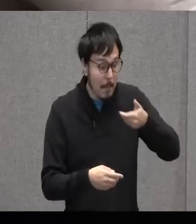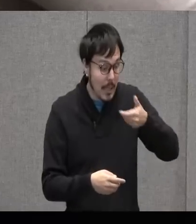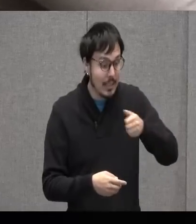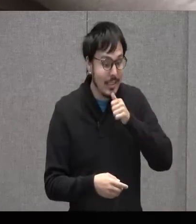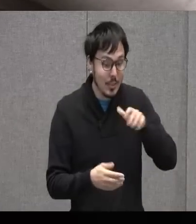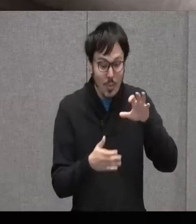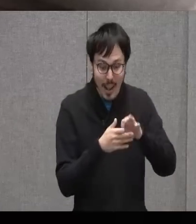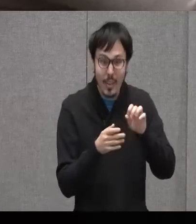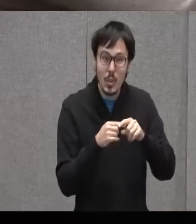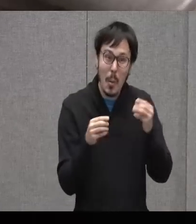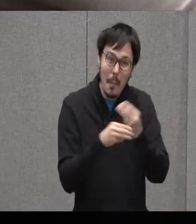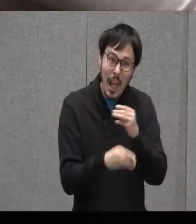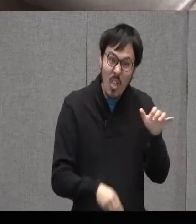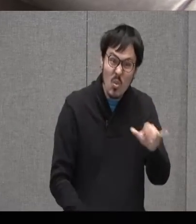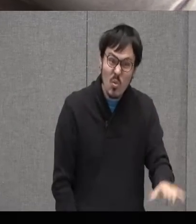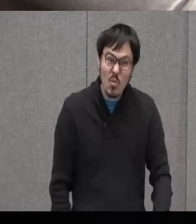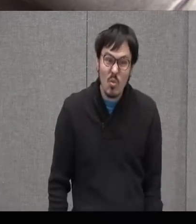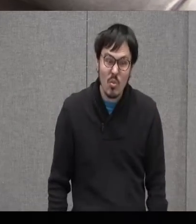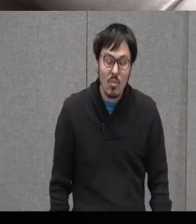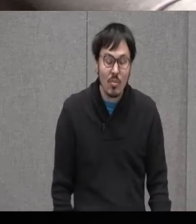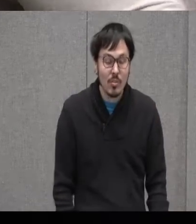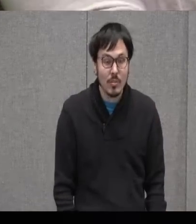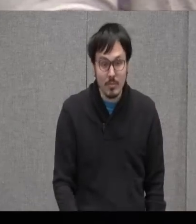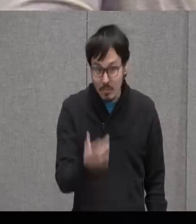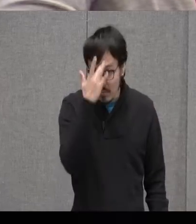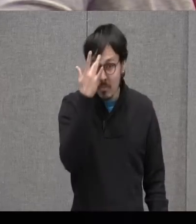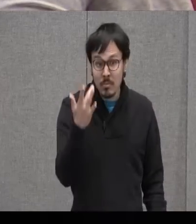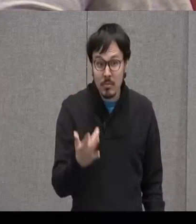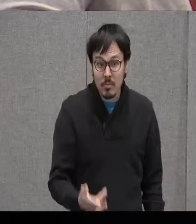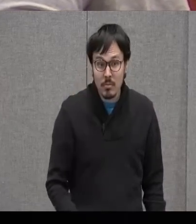Oh my goodness, I never knew that.